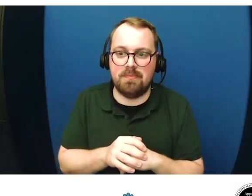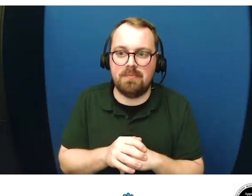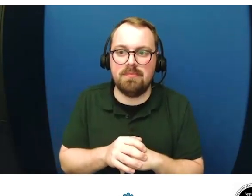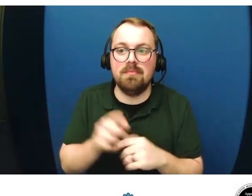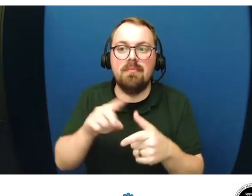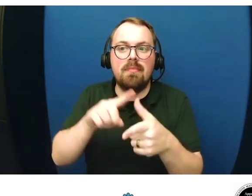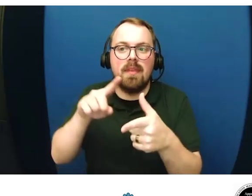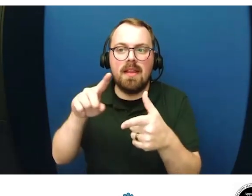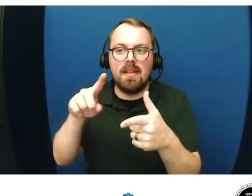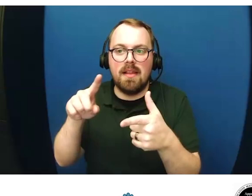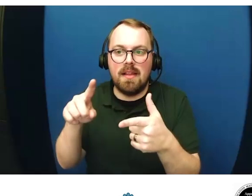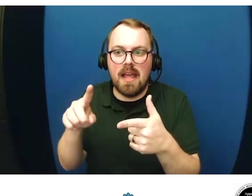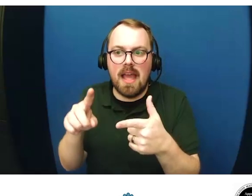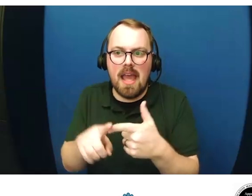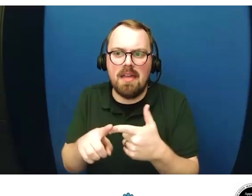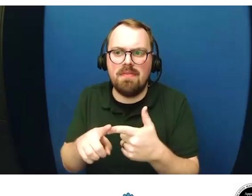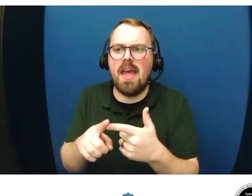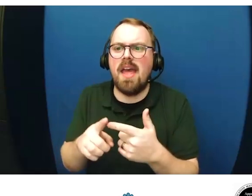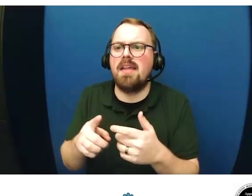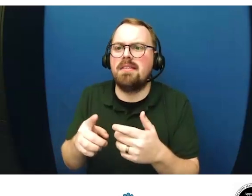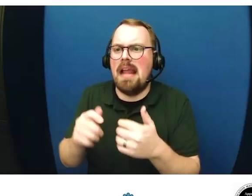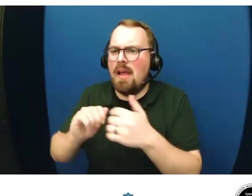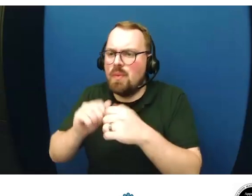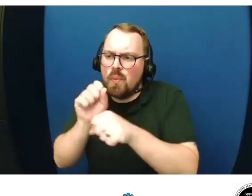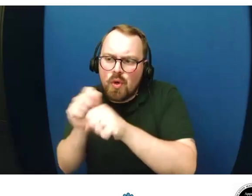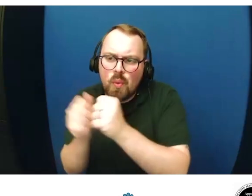and in what capacity that you work with students who are deafblind.